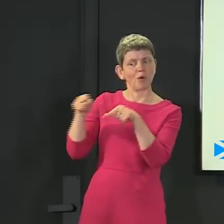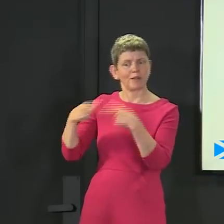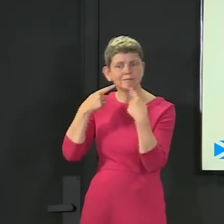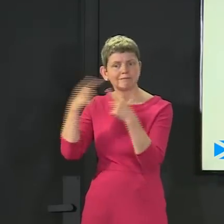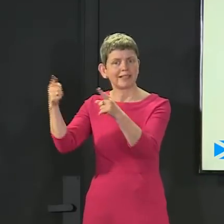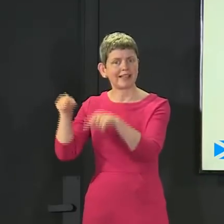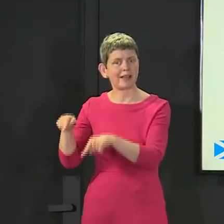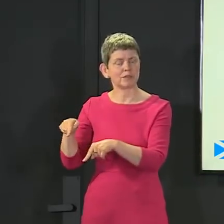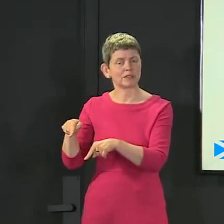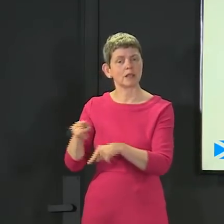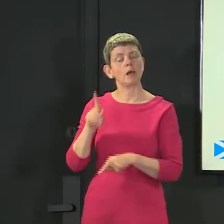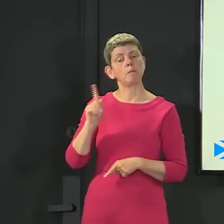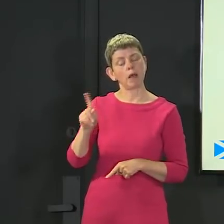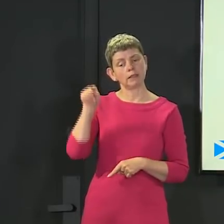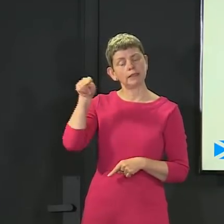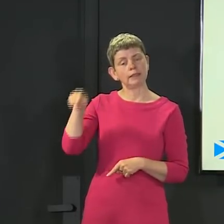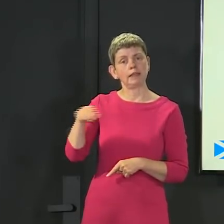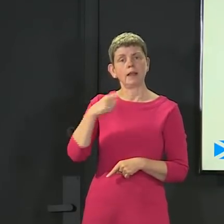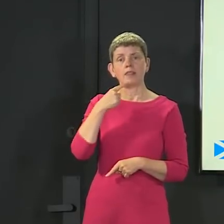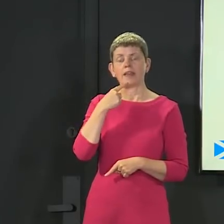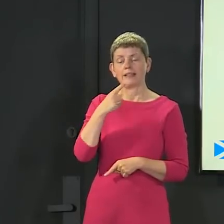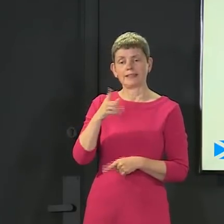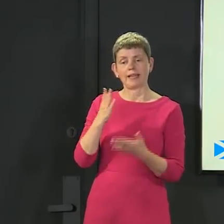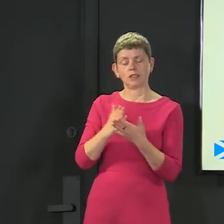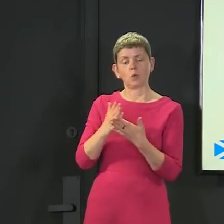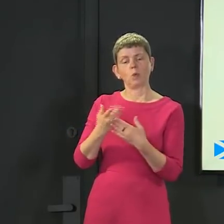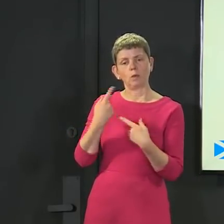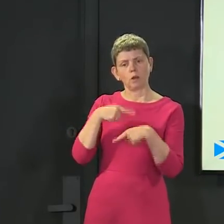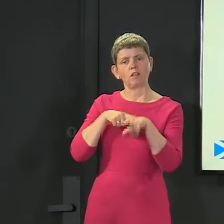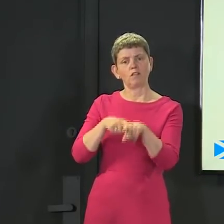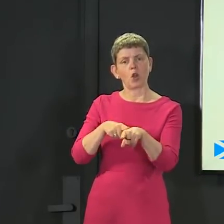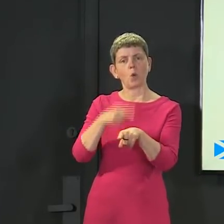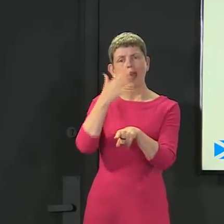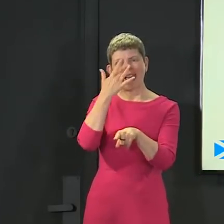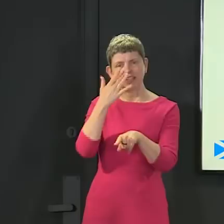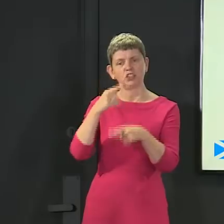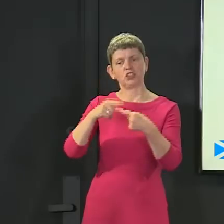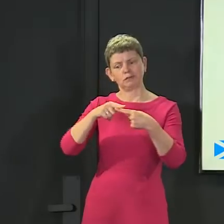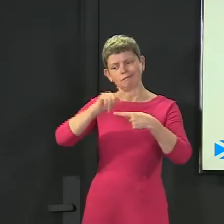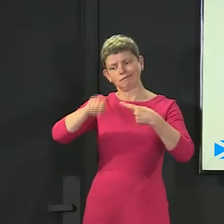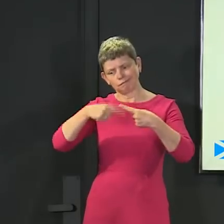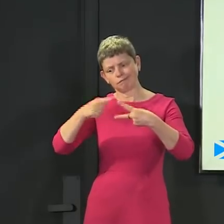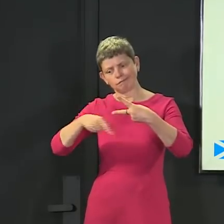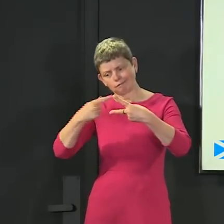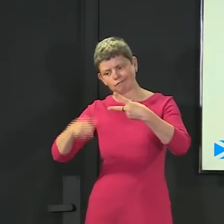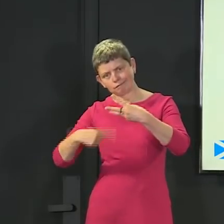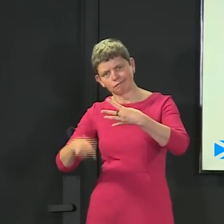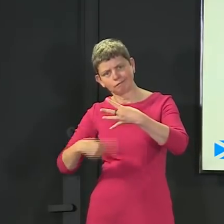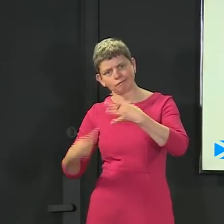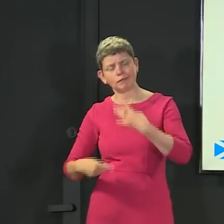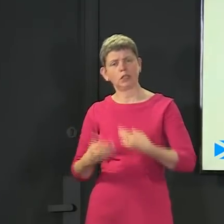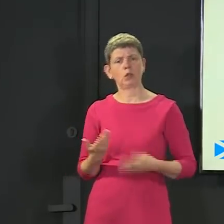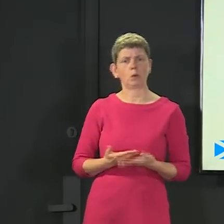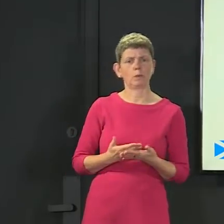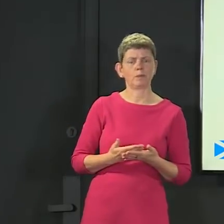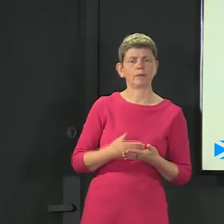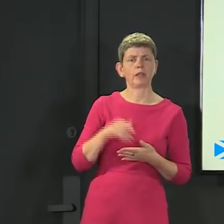that they have advised that we continue to follow that age-based cohort um from 18 to 49 splitting